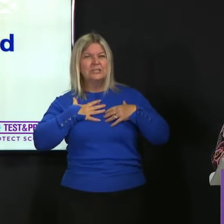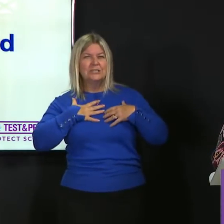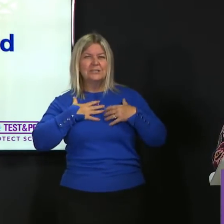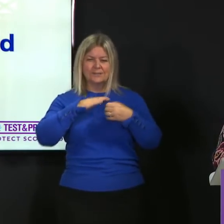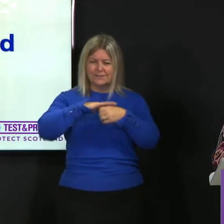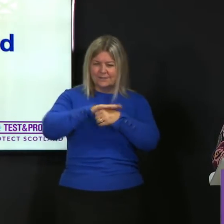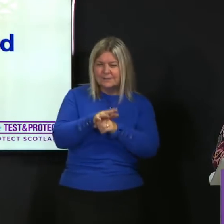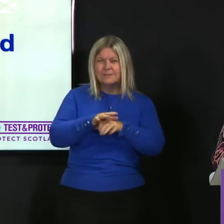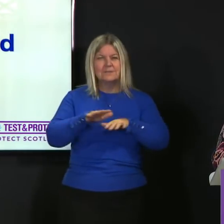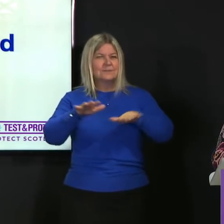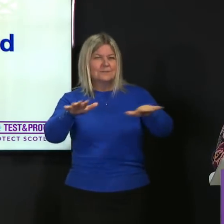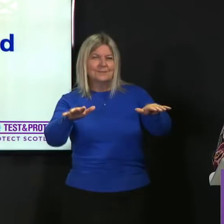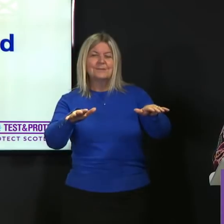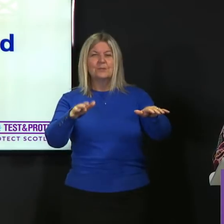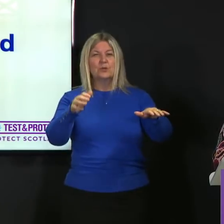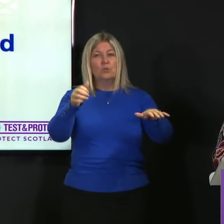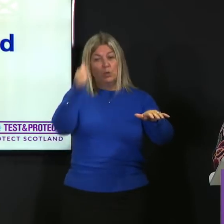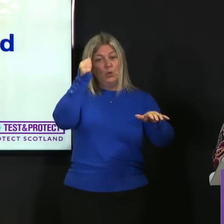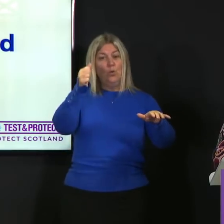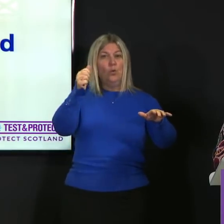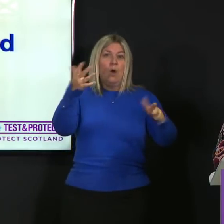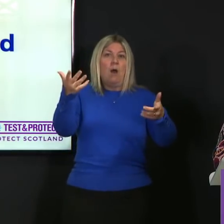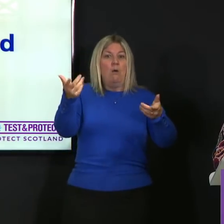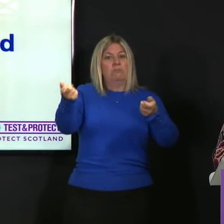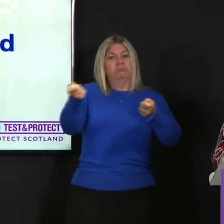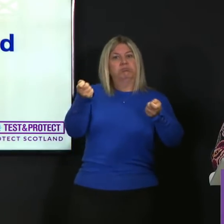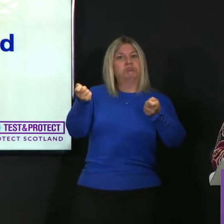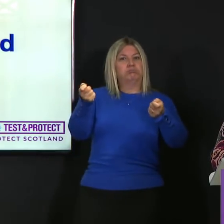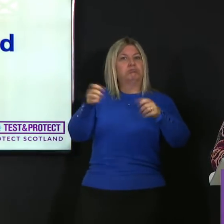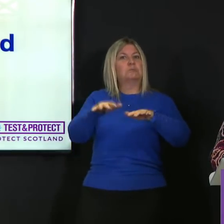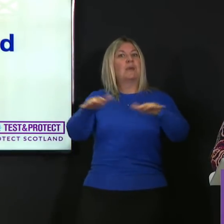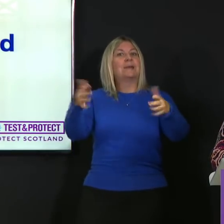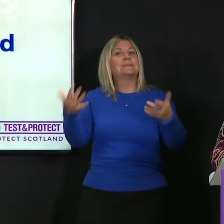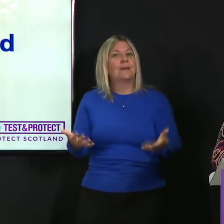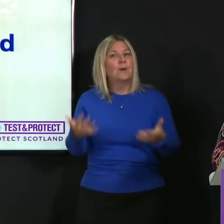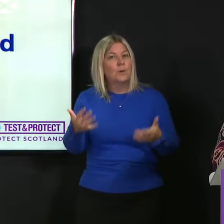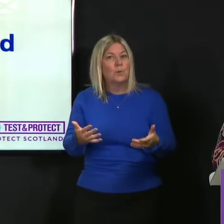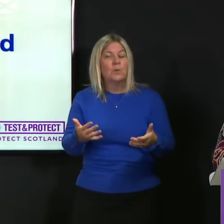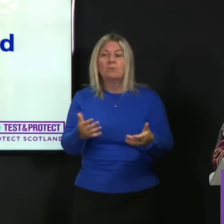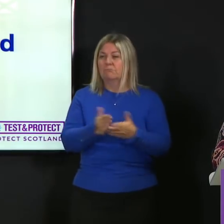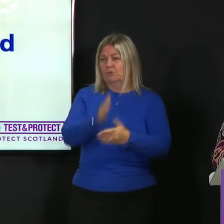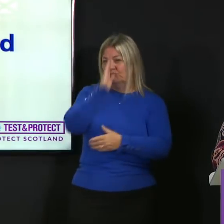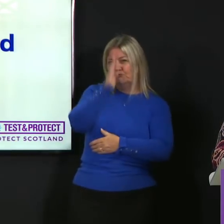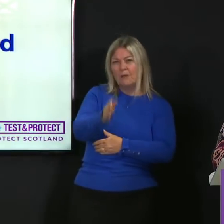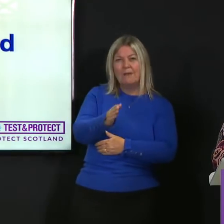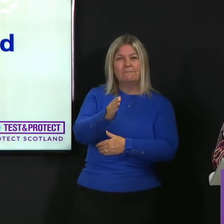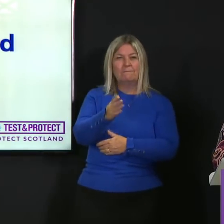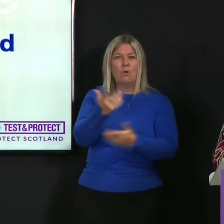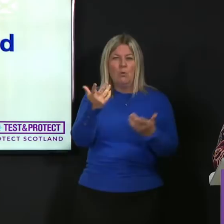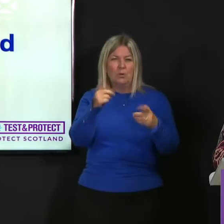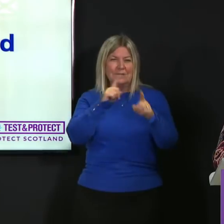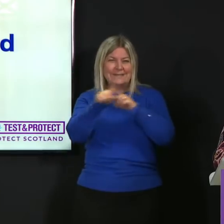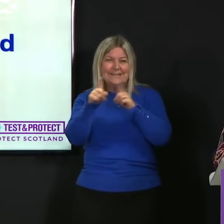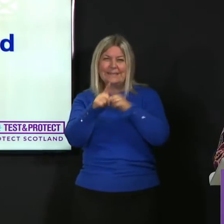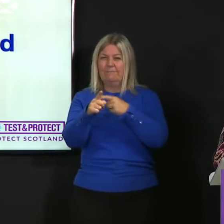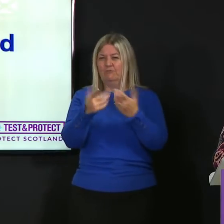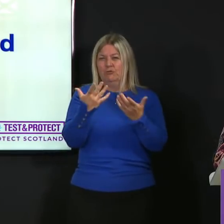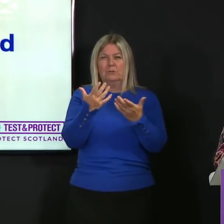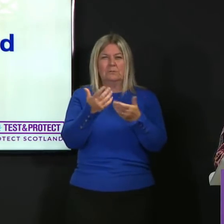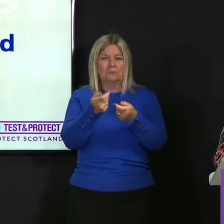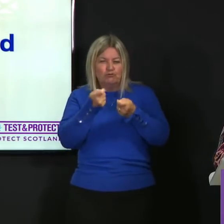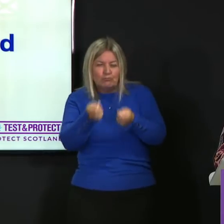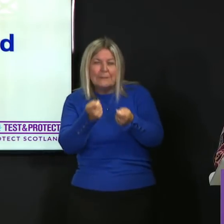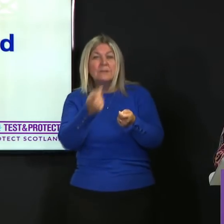oxygen, those who need intensive care, there are very simple drug treatments, that have made